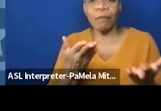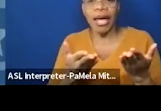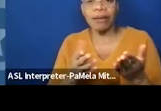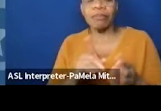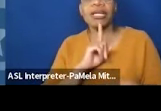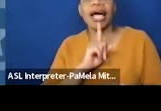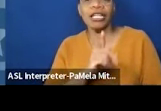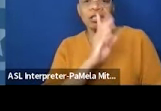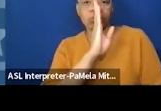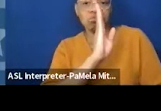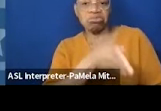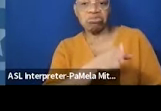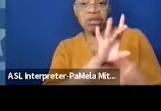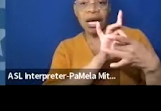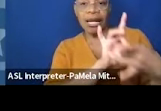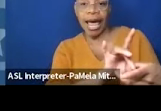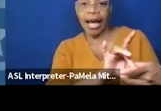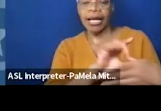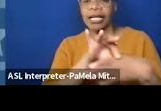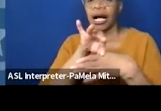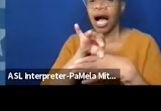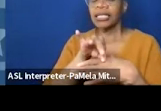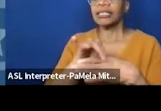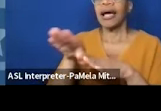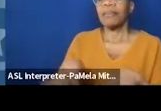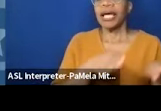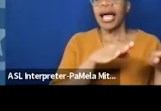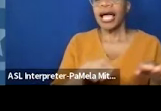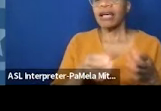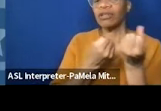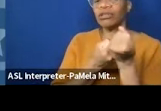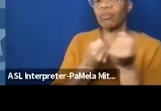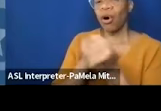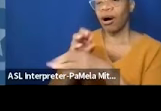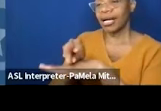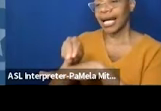On the context of behavioral health supports or counseling, they can actually connect folks who are in regions